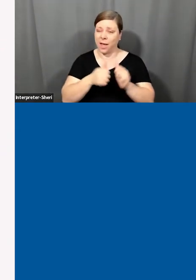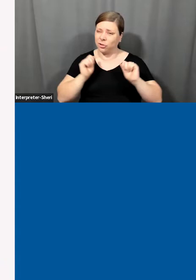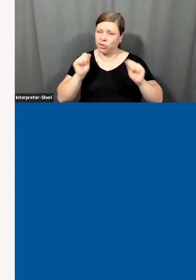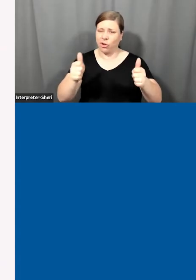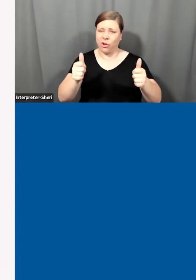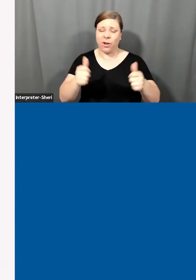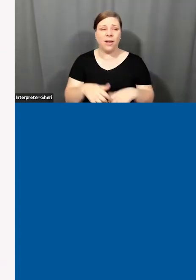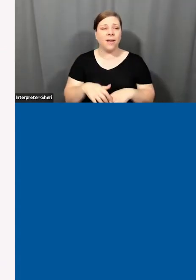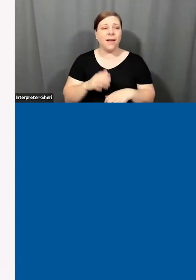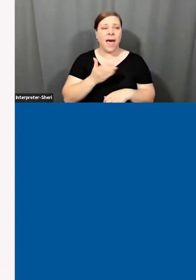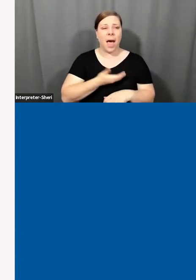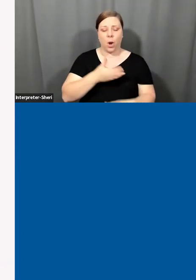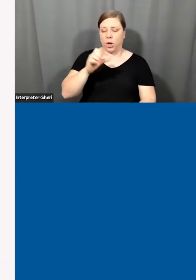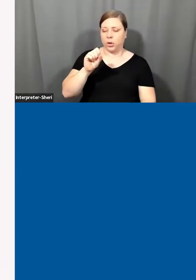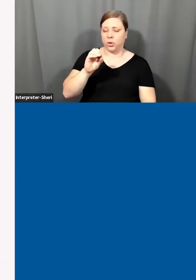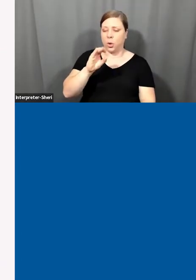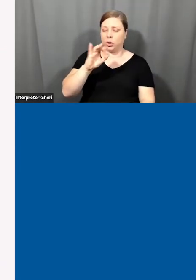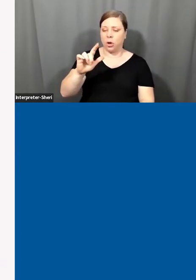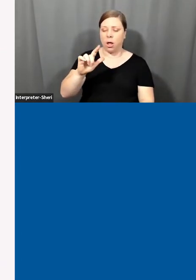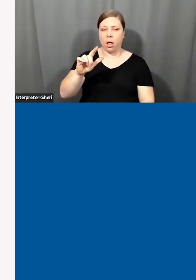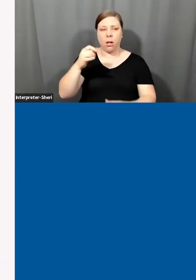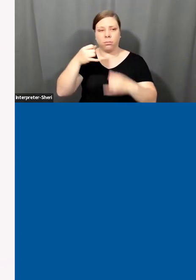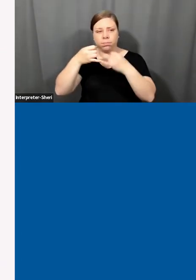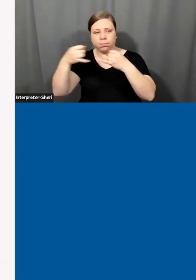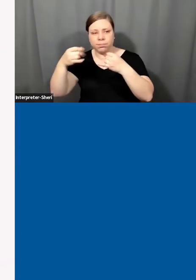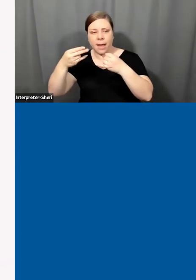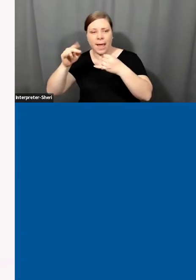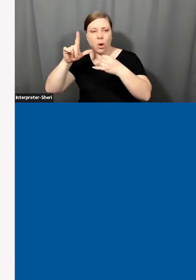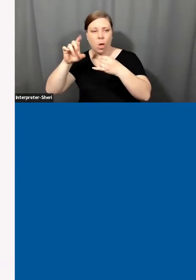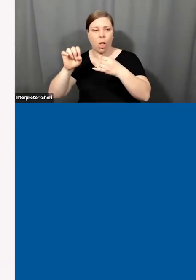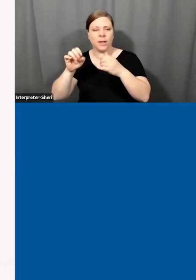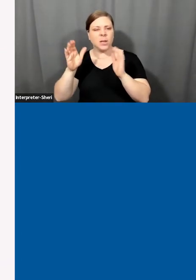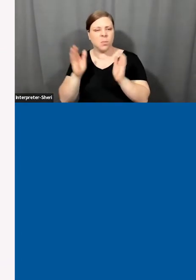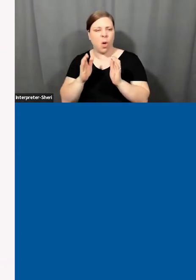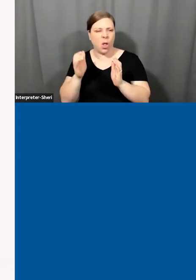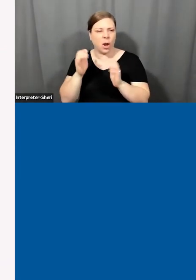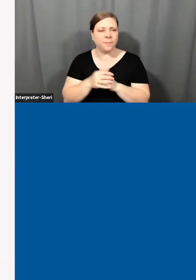is a smaller font size. We have Myriad Pro for the header in uppercase at 32 points.